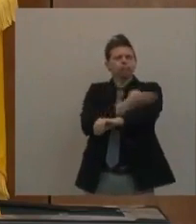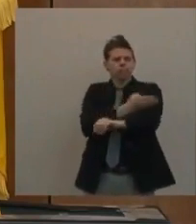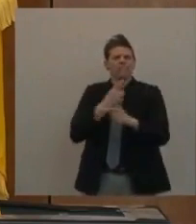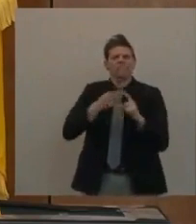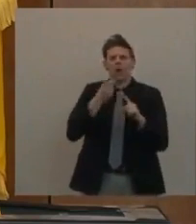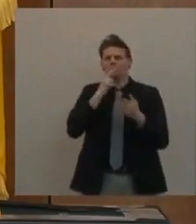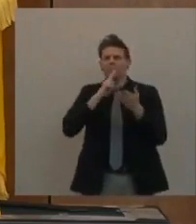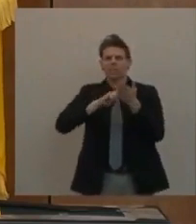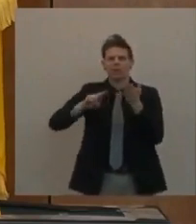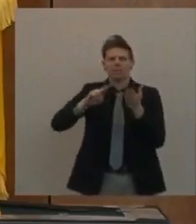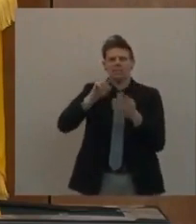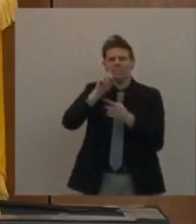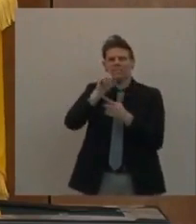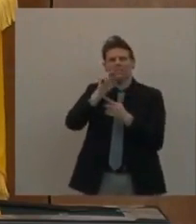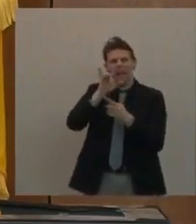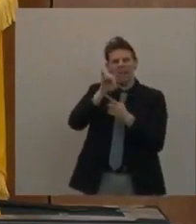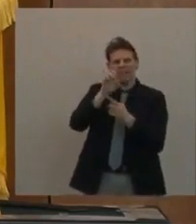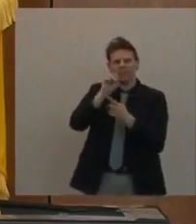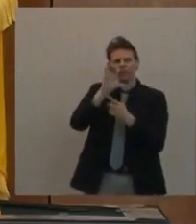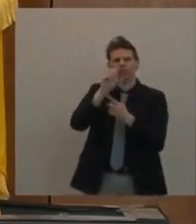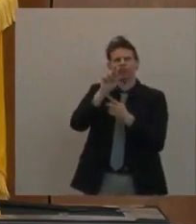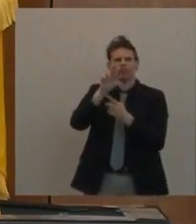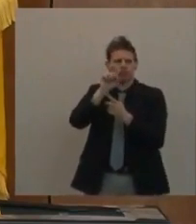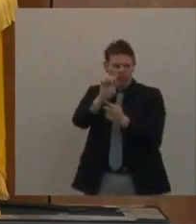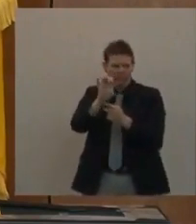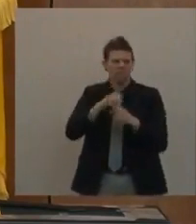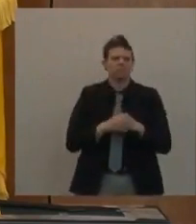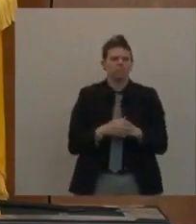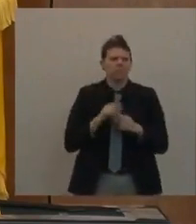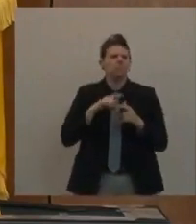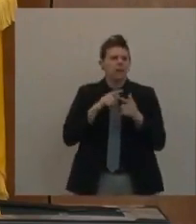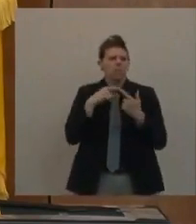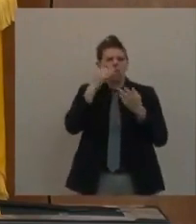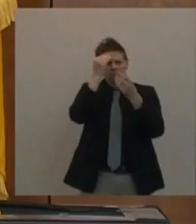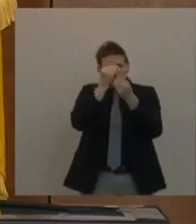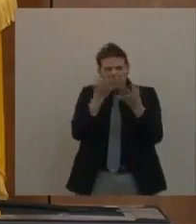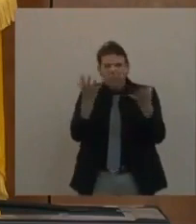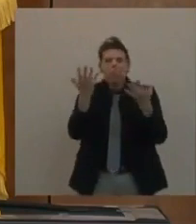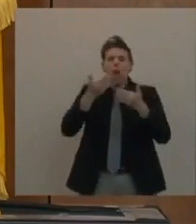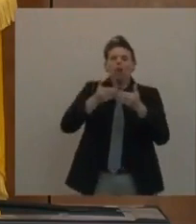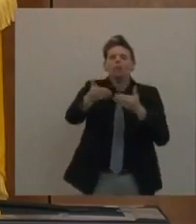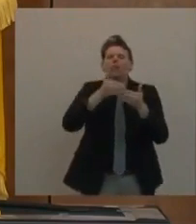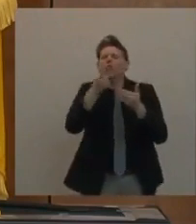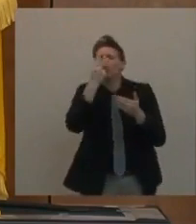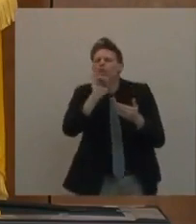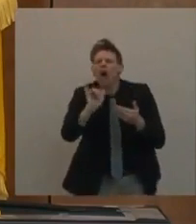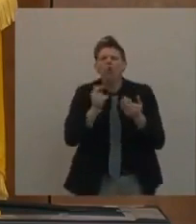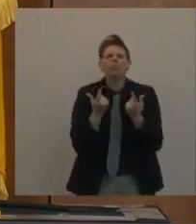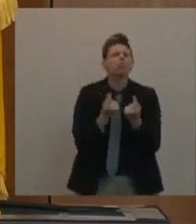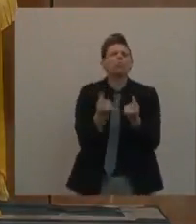AND THEN WE ARE GOING TO TALK ABOUT WHERE WE ARE GOING AND WE WILL GET A MODELING UPDATE FROM SECRETARY DR. DAVID’S DEGREES.